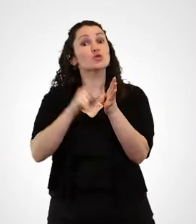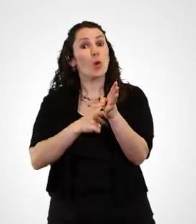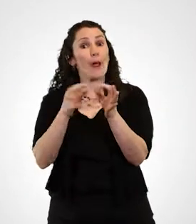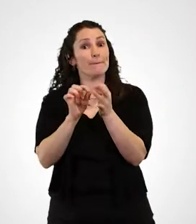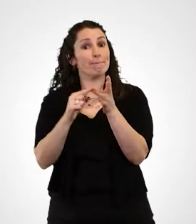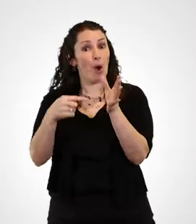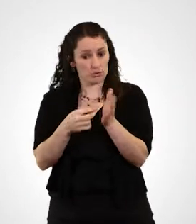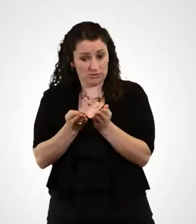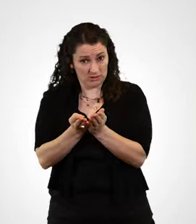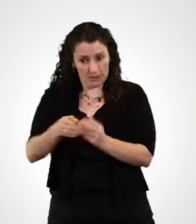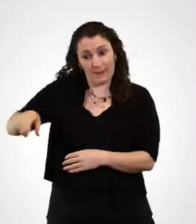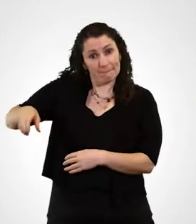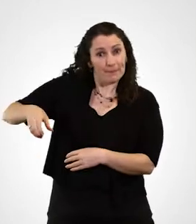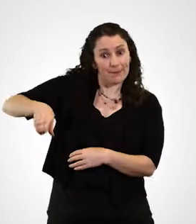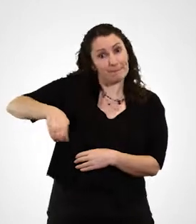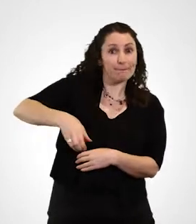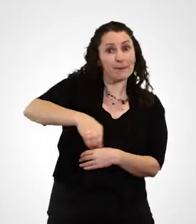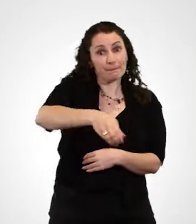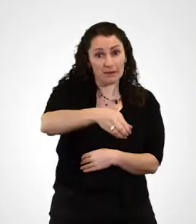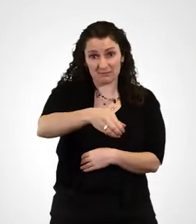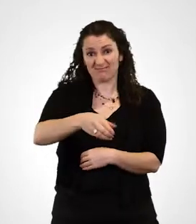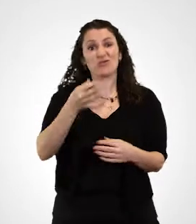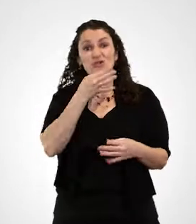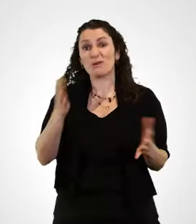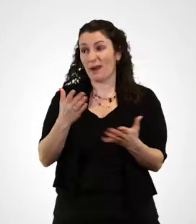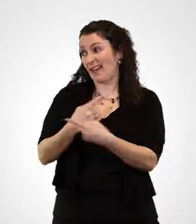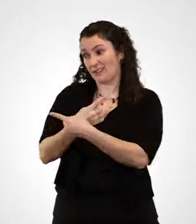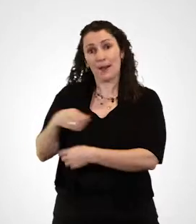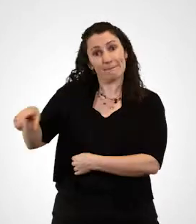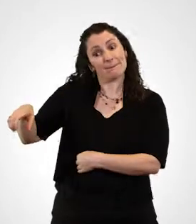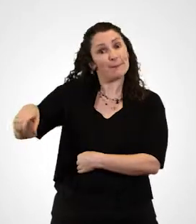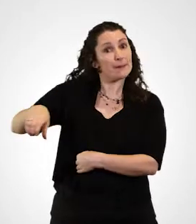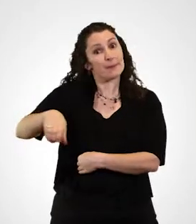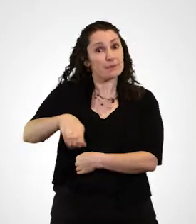and they make the sound of the letter "B", they make the sound "b" - "b", "b", "b", "b", "b", "b", "b".